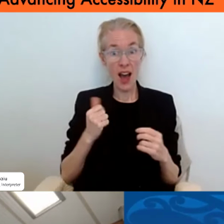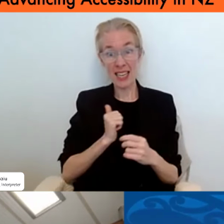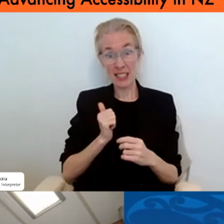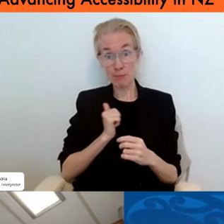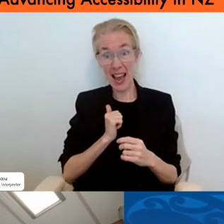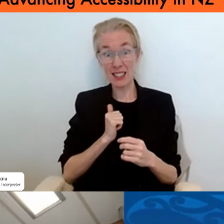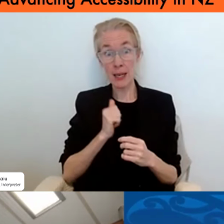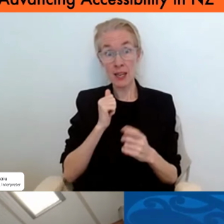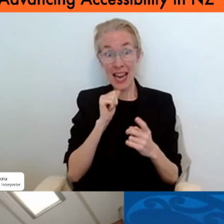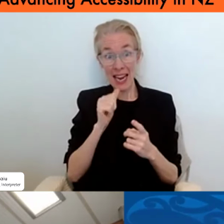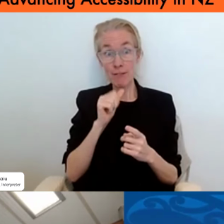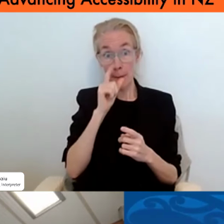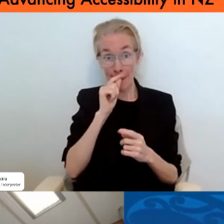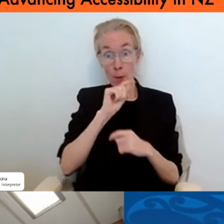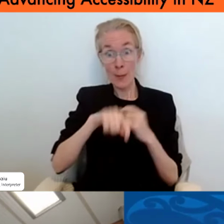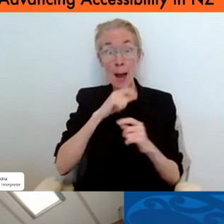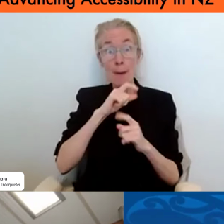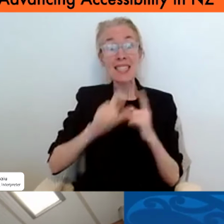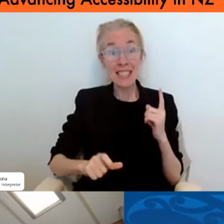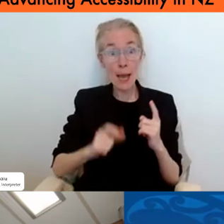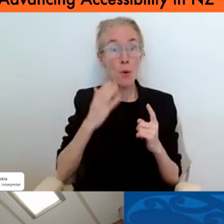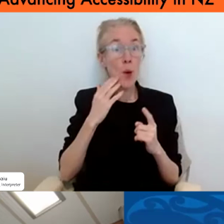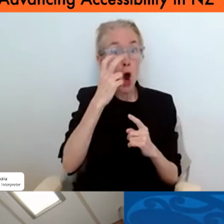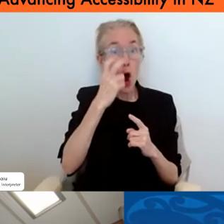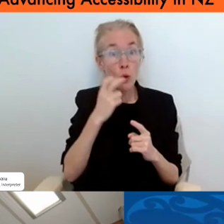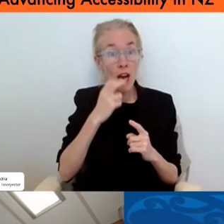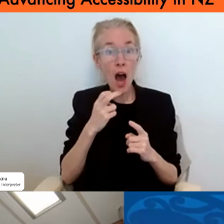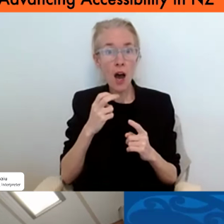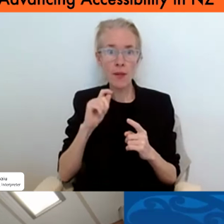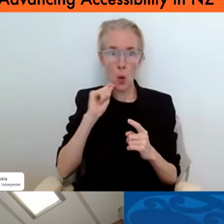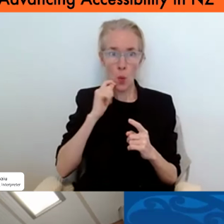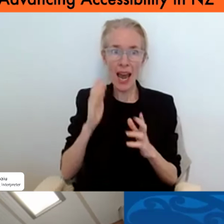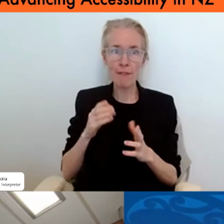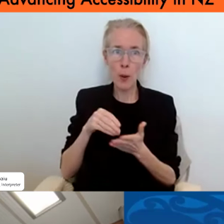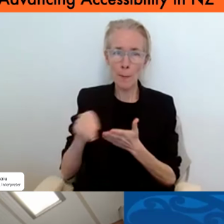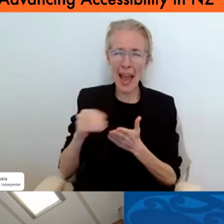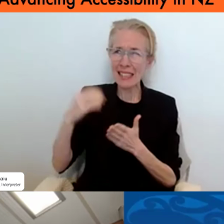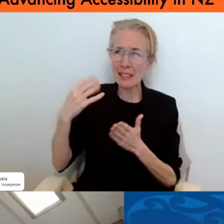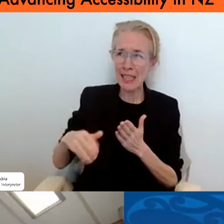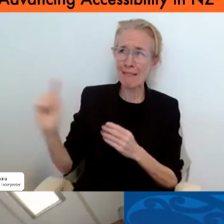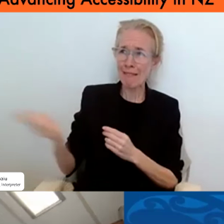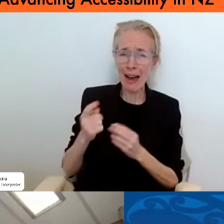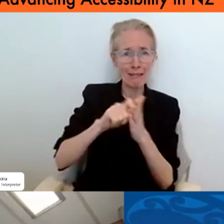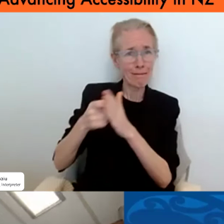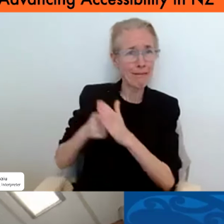if anyone wants to stay there and modify it. I think the thing is